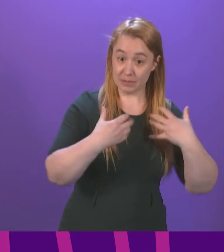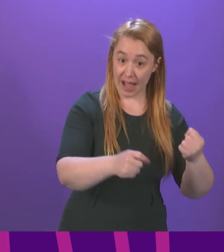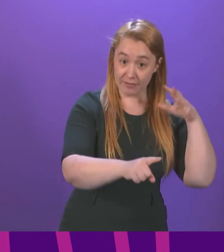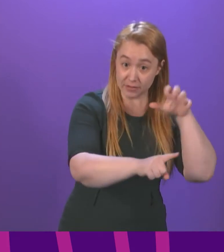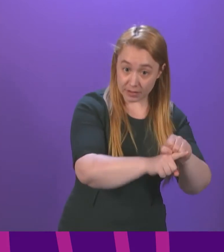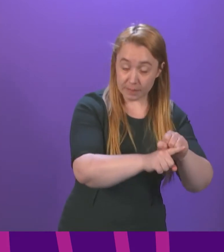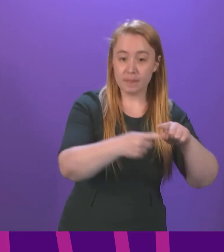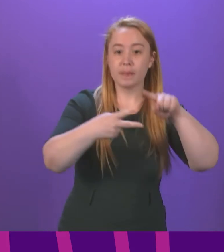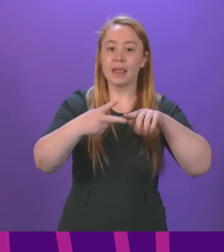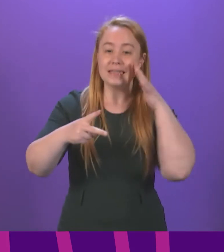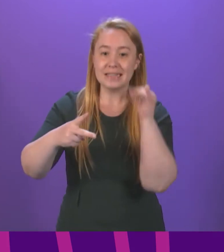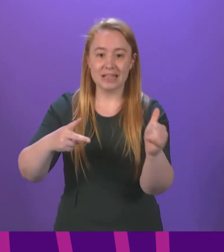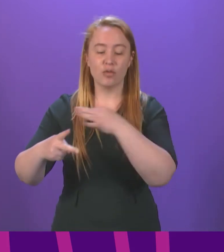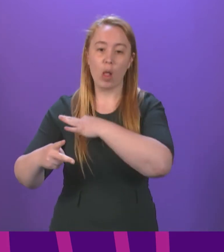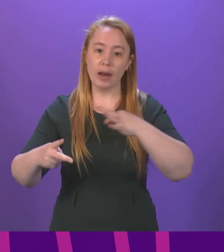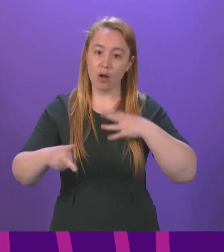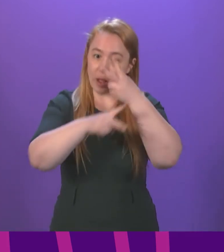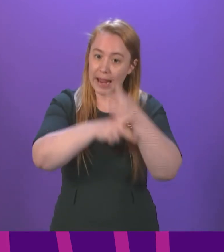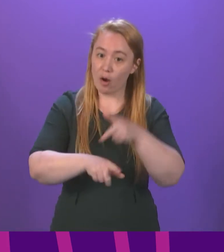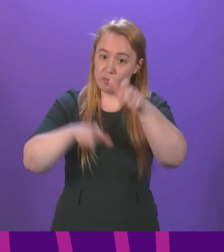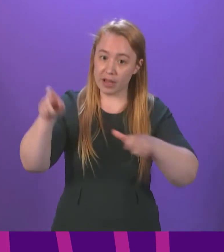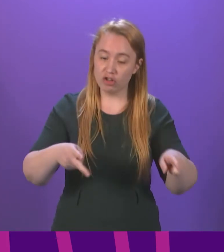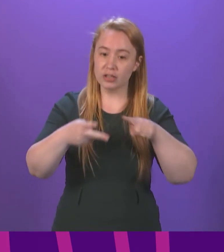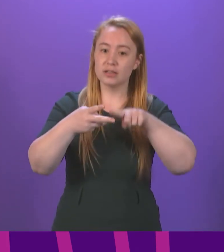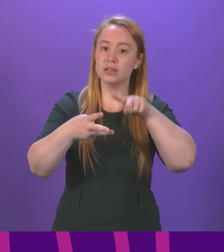testing for clinical care of patients; testing to protect those who are most vulnerable to